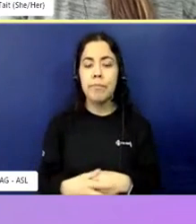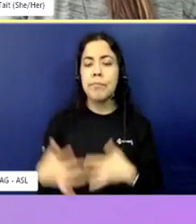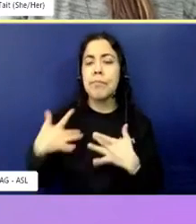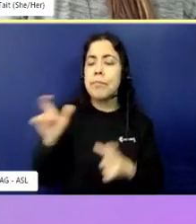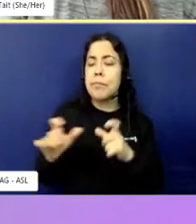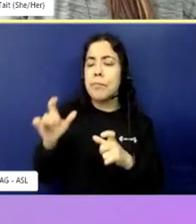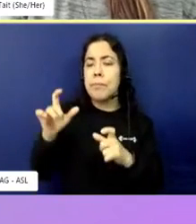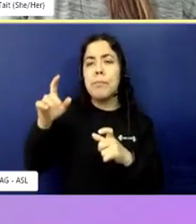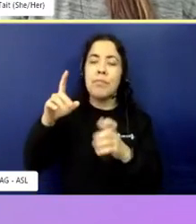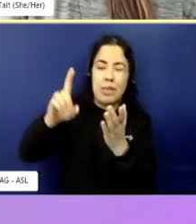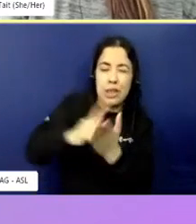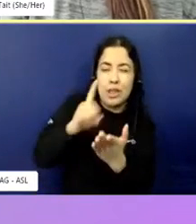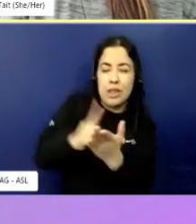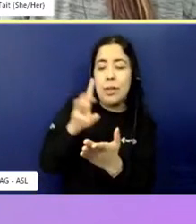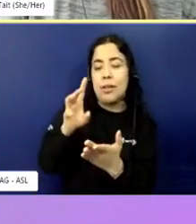ageism. There's a couple of definitions I want to refer to